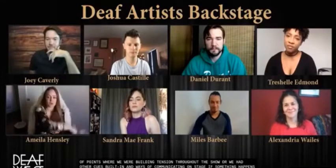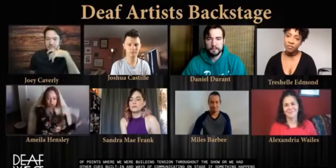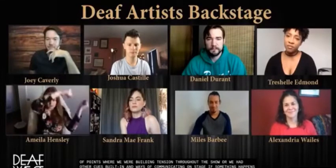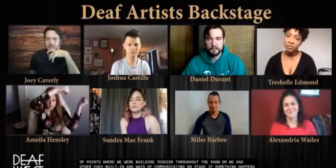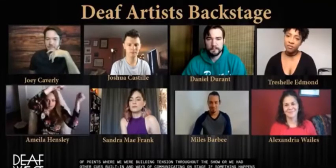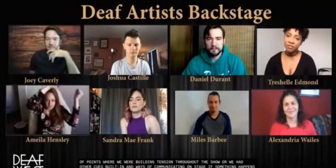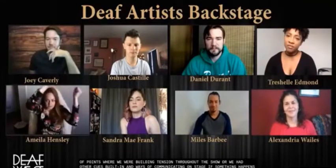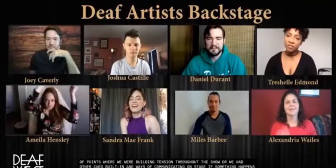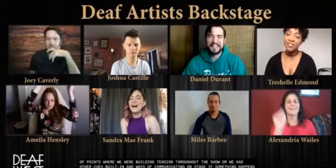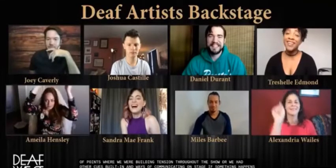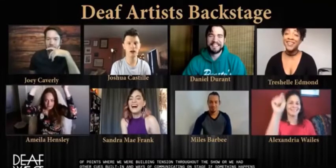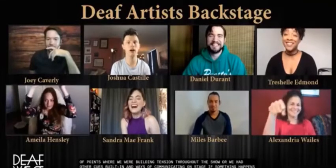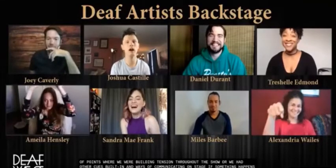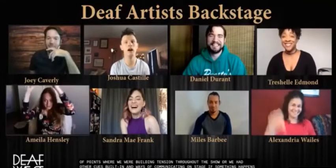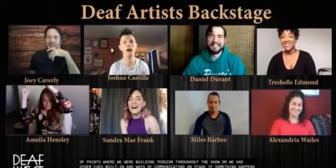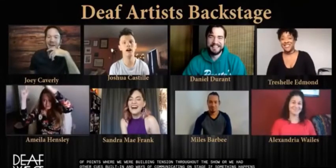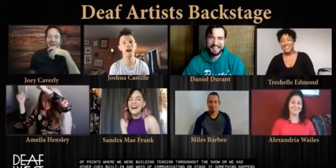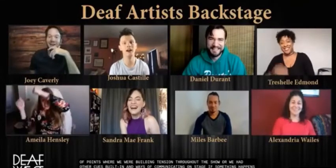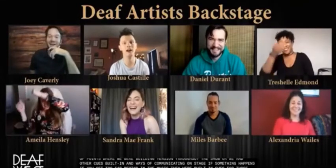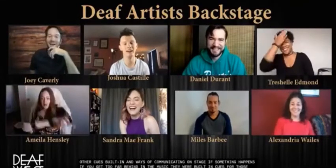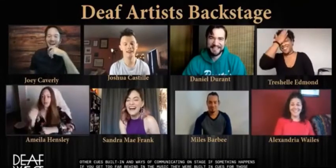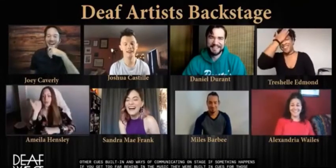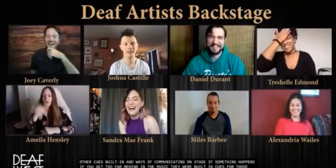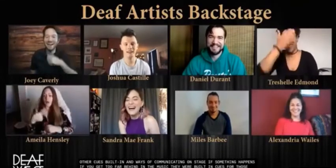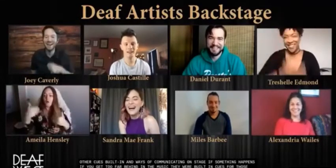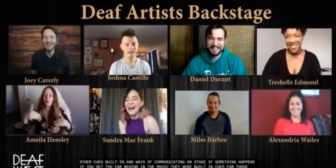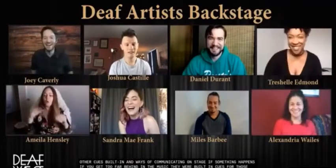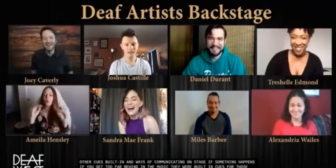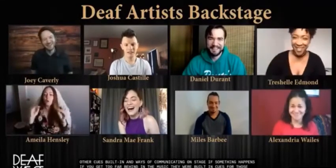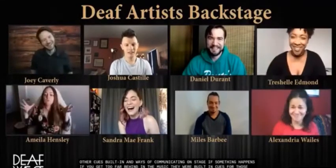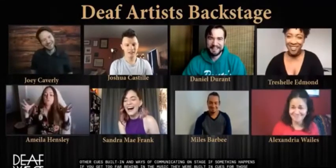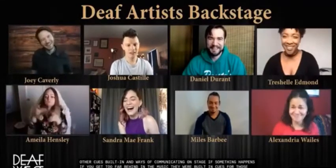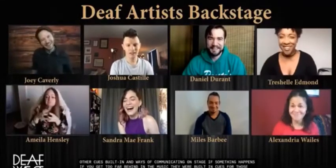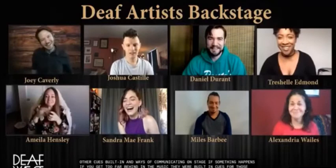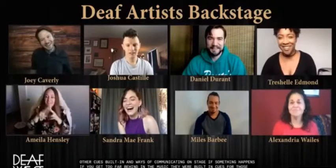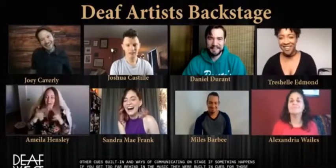Amelia: Yeah, so, there's one scene where we had the chair that I lifted over my head.